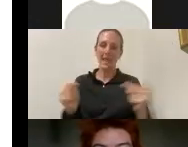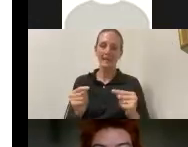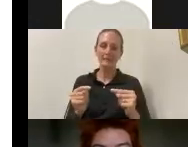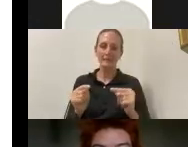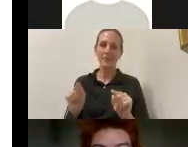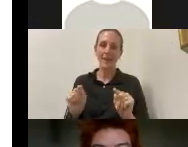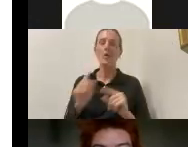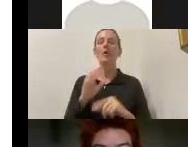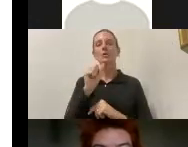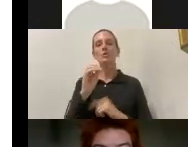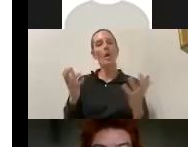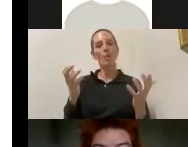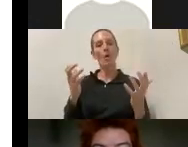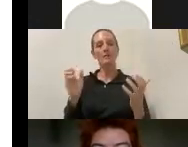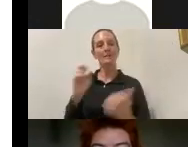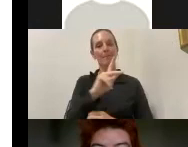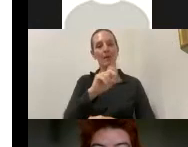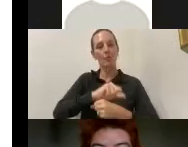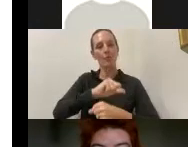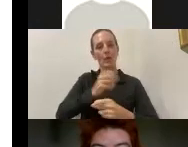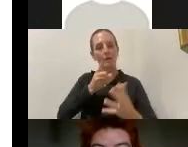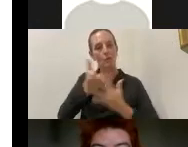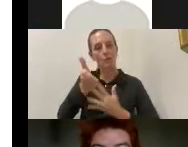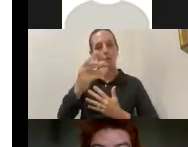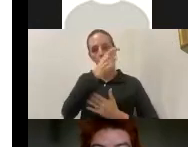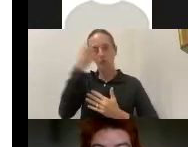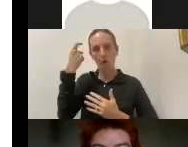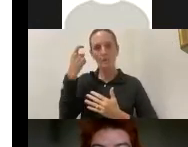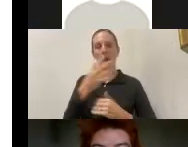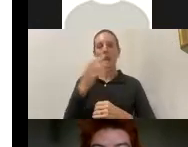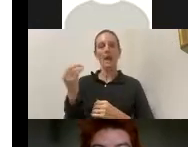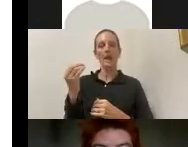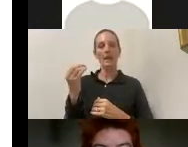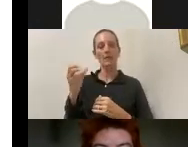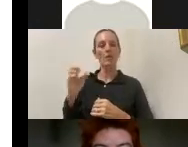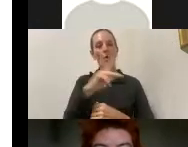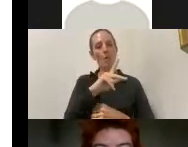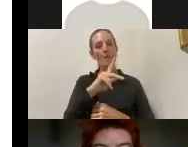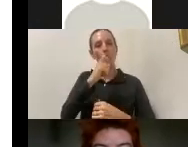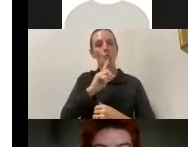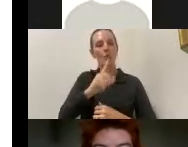get back into working through this trauma getting back to who we were in the beginning.